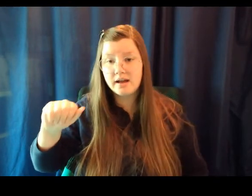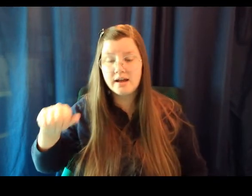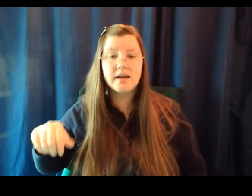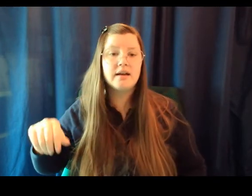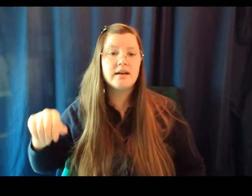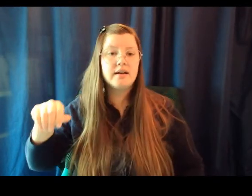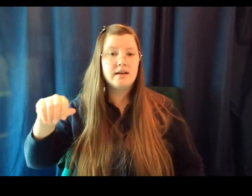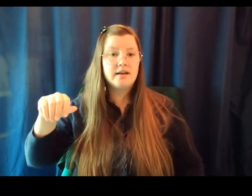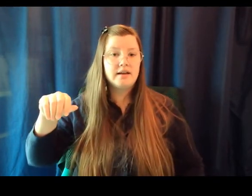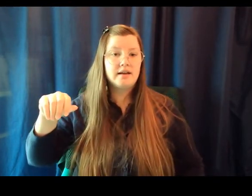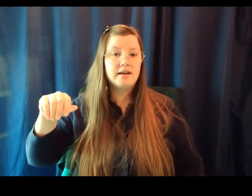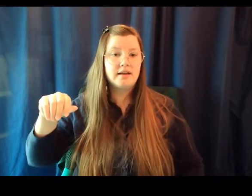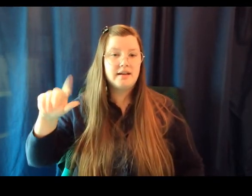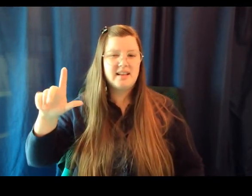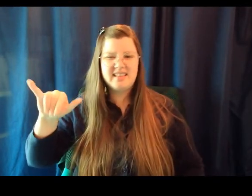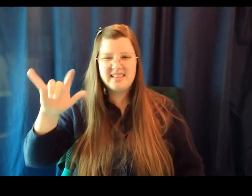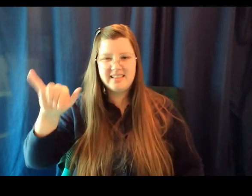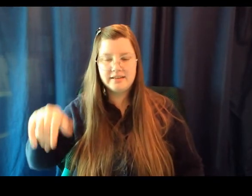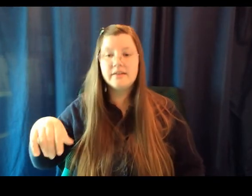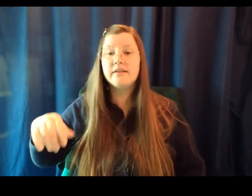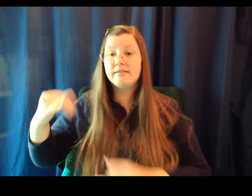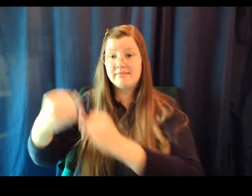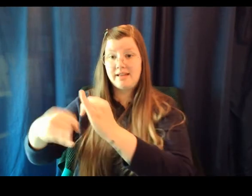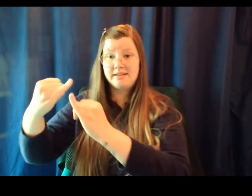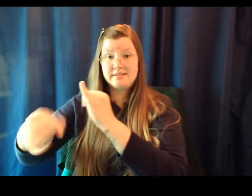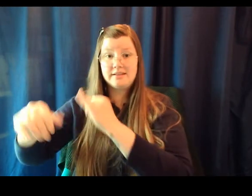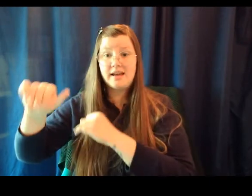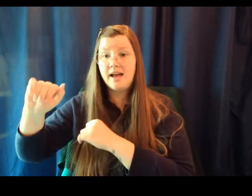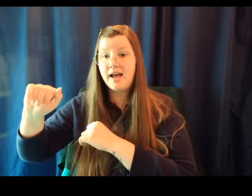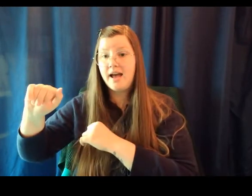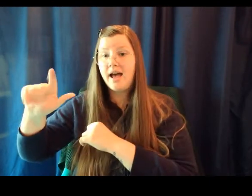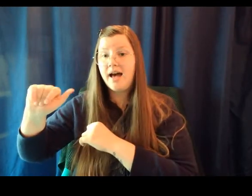Matthew Bautista. That is it for today’s announcements everybody.